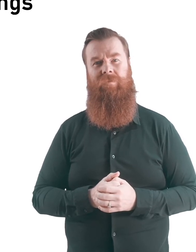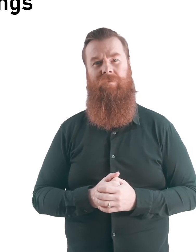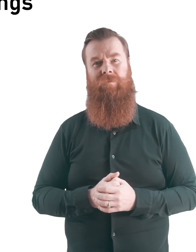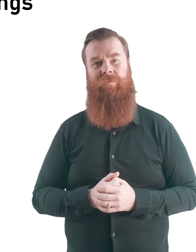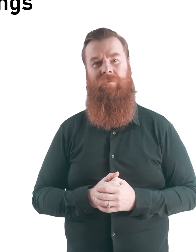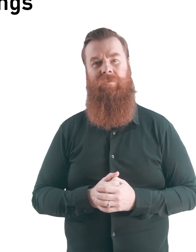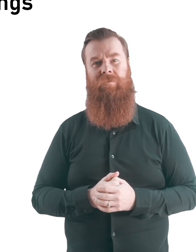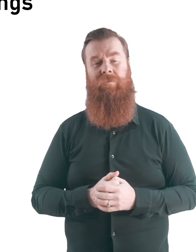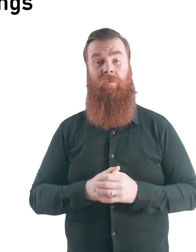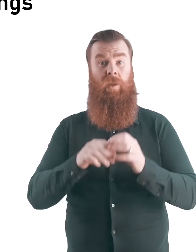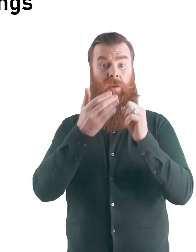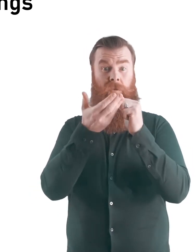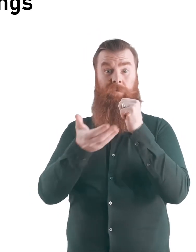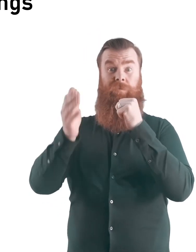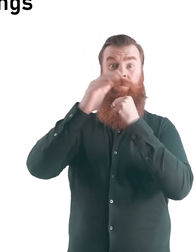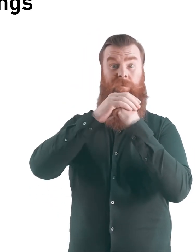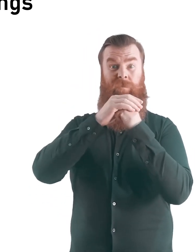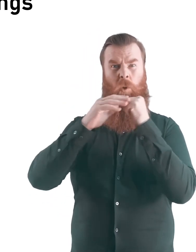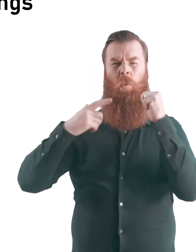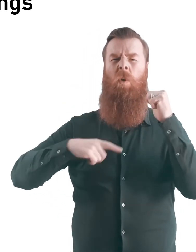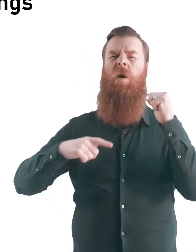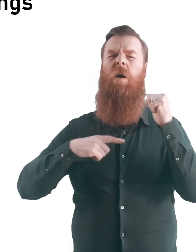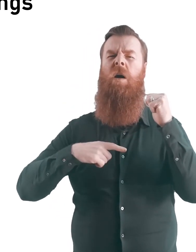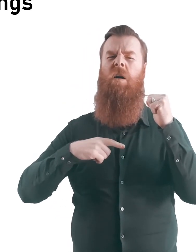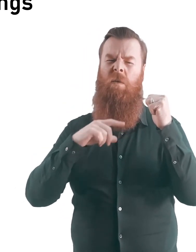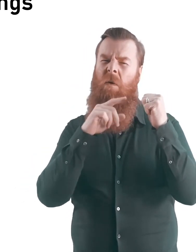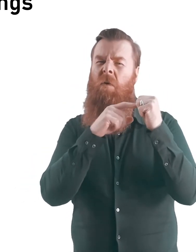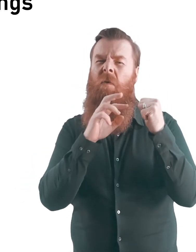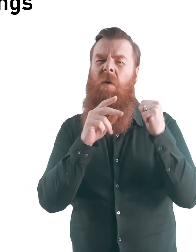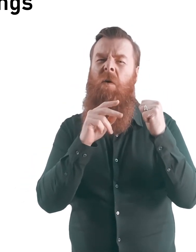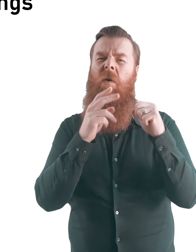The purpose of fillings include that they can take away pain,